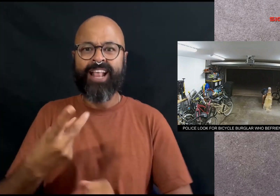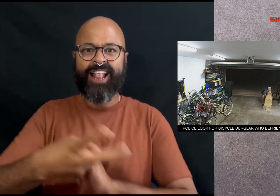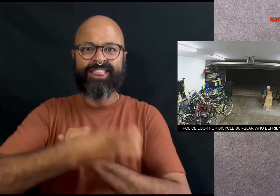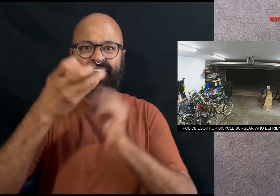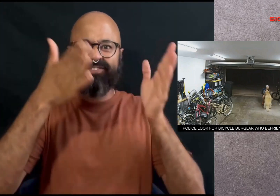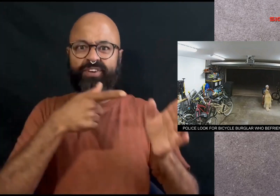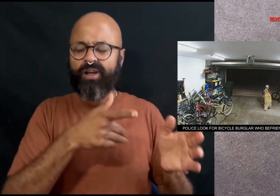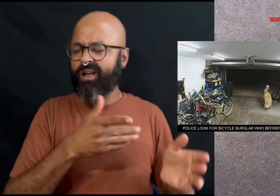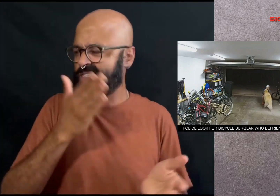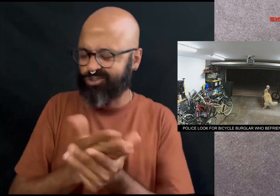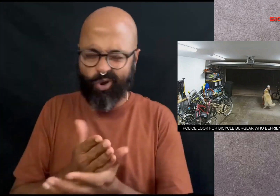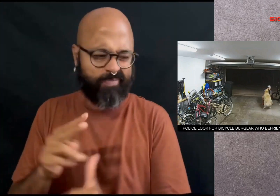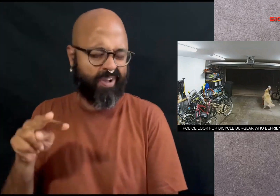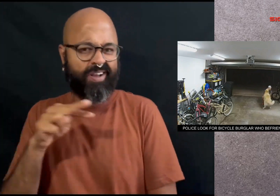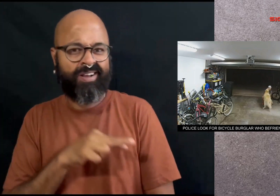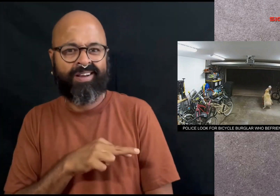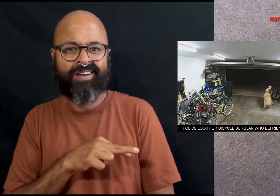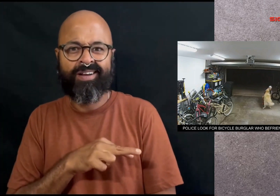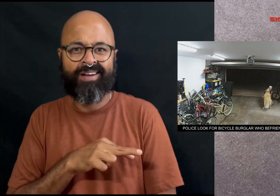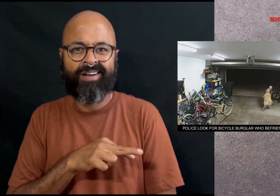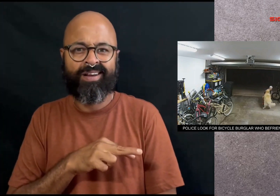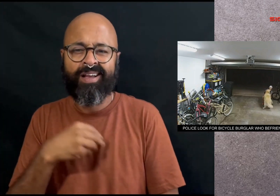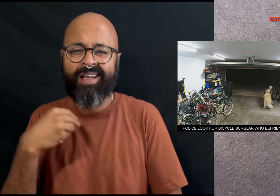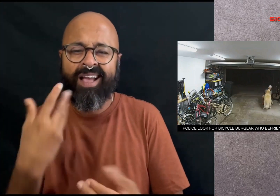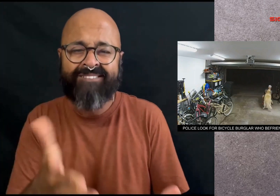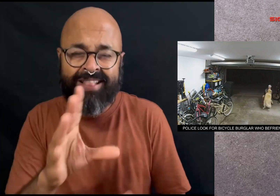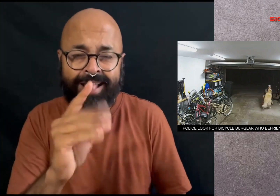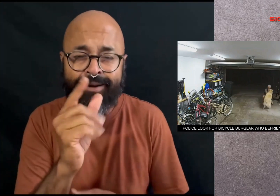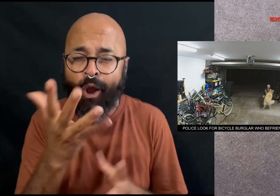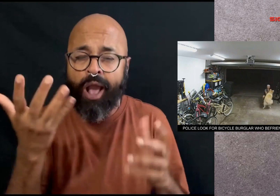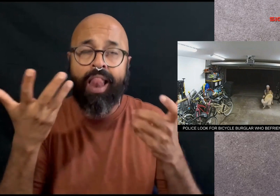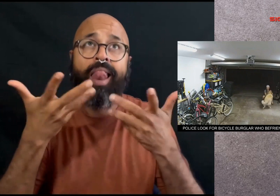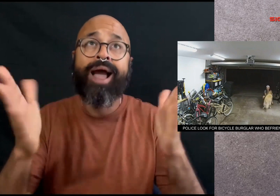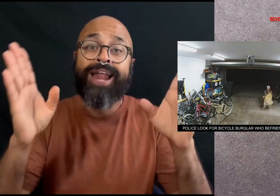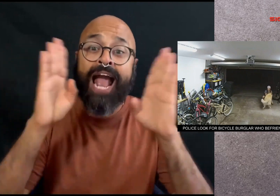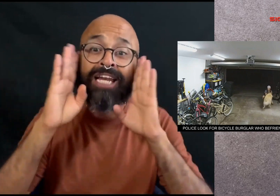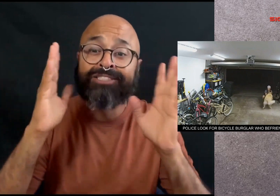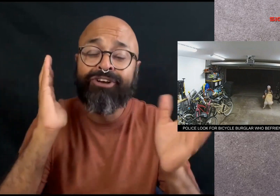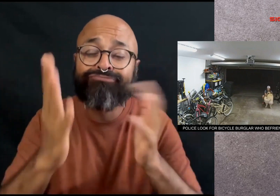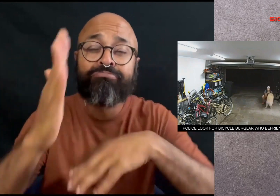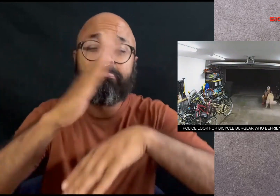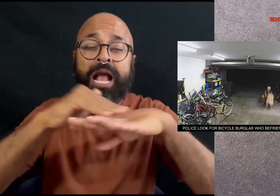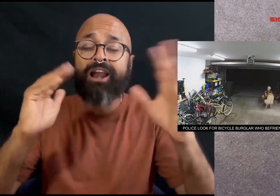The thief stops and gives the dog lots of attention and pets.